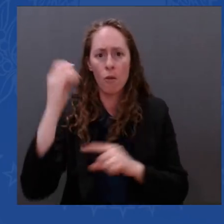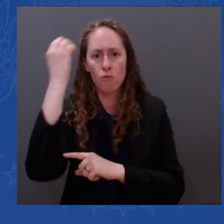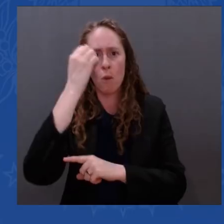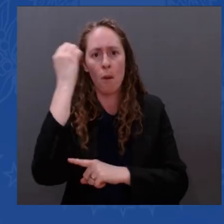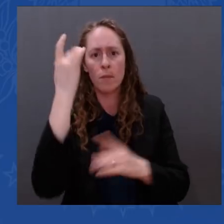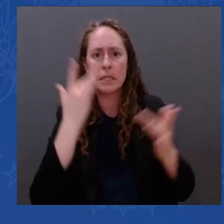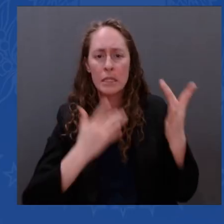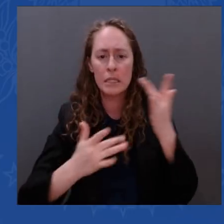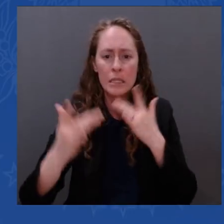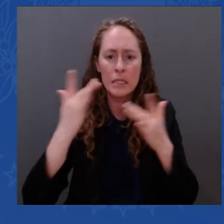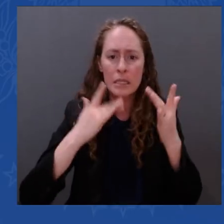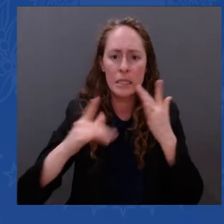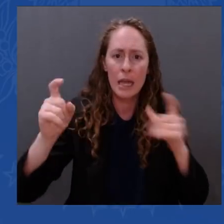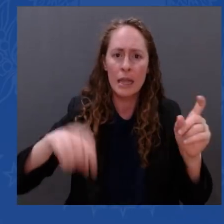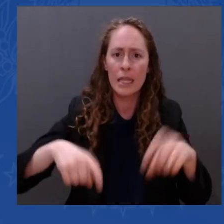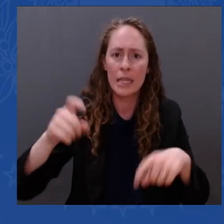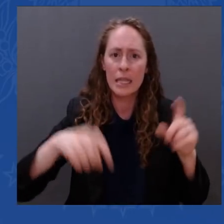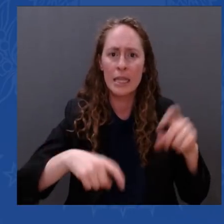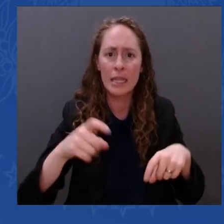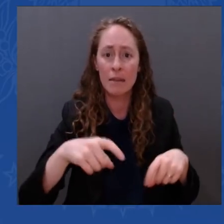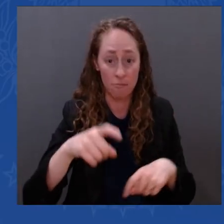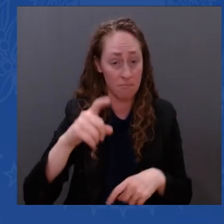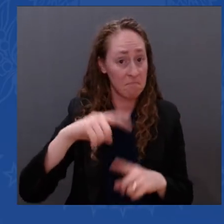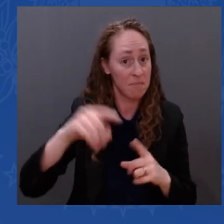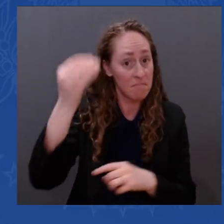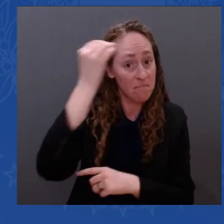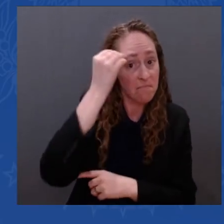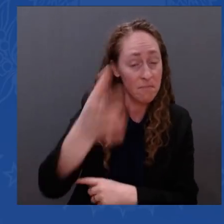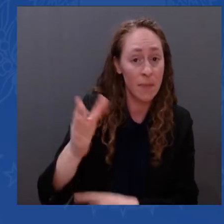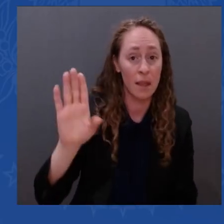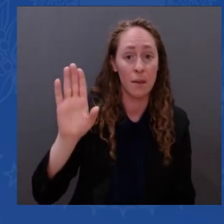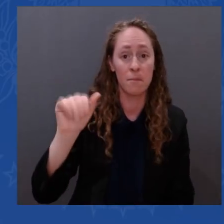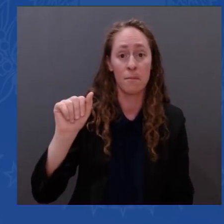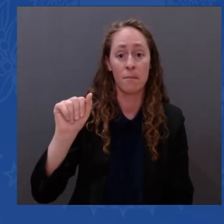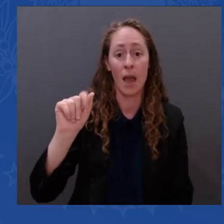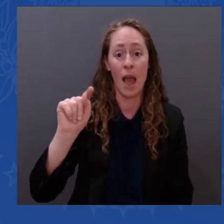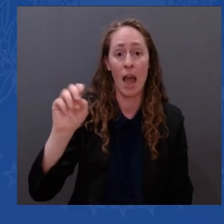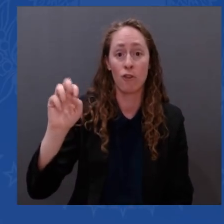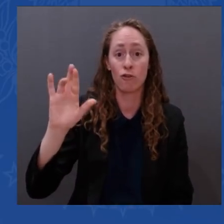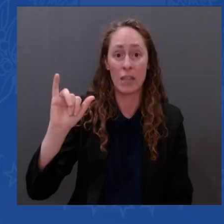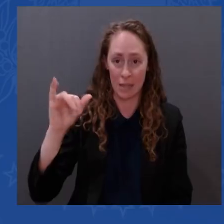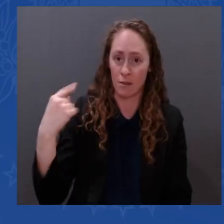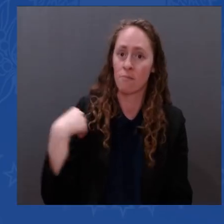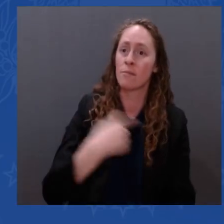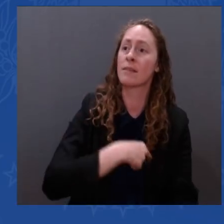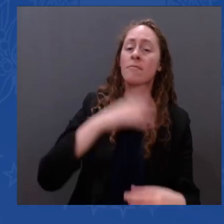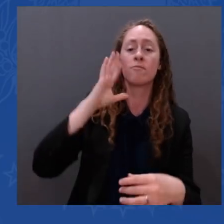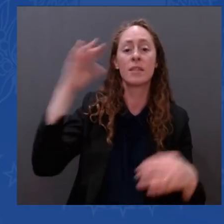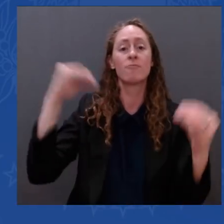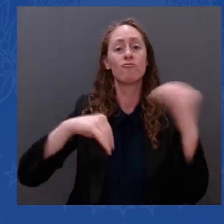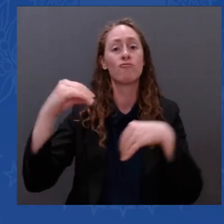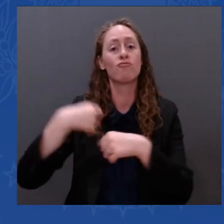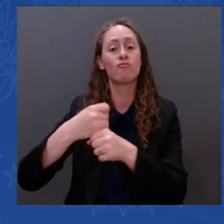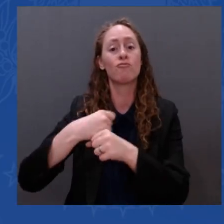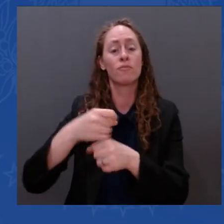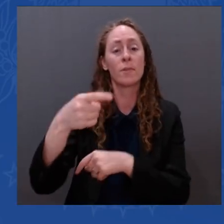and increase security of our battery supply chains as well. That's going to serve -- save families money at the pump